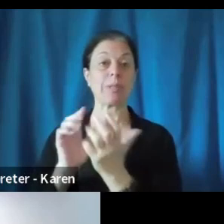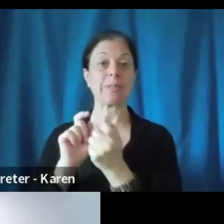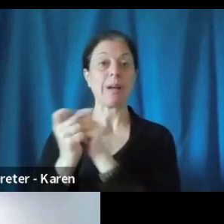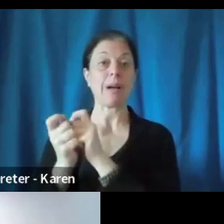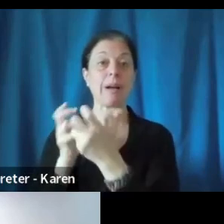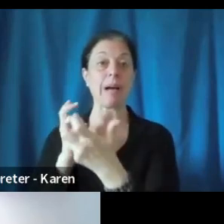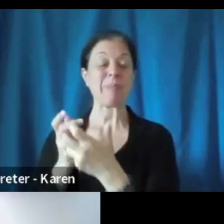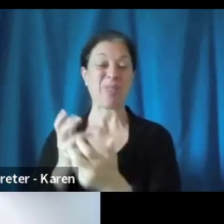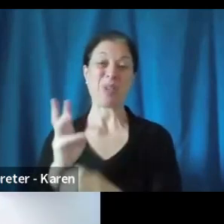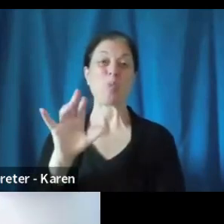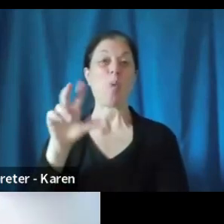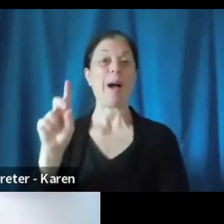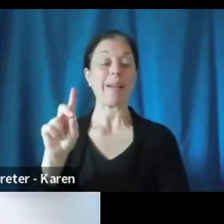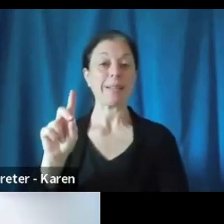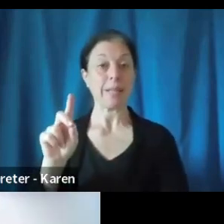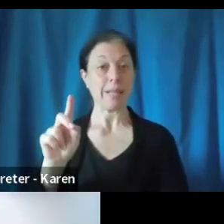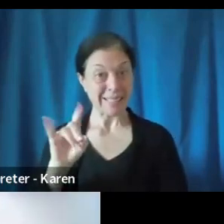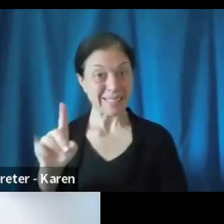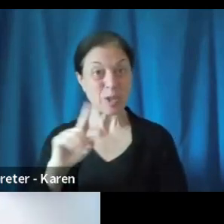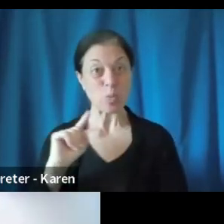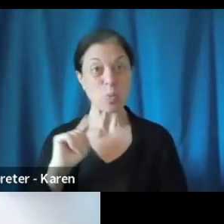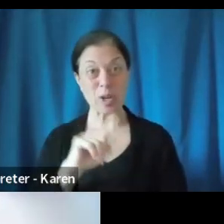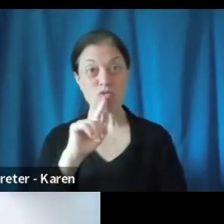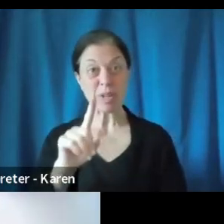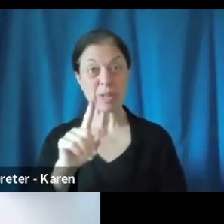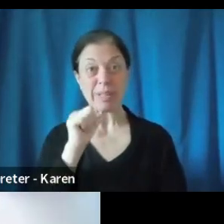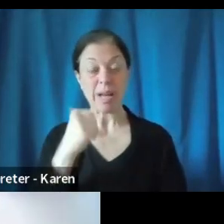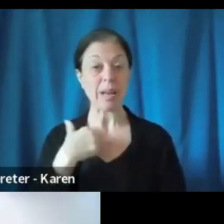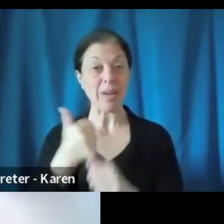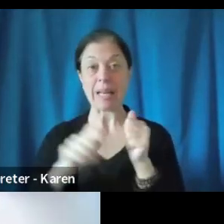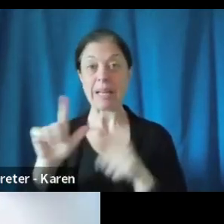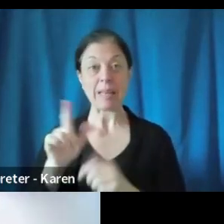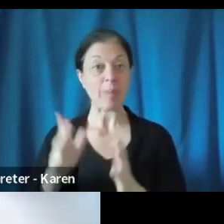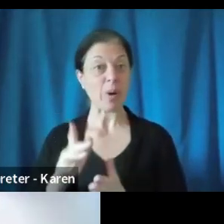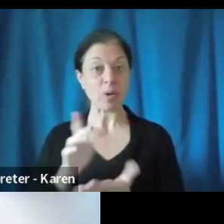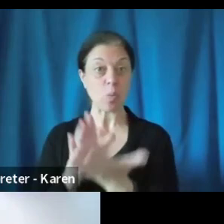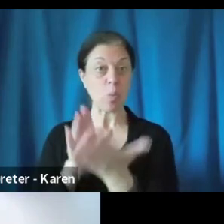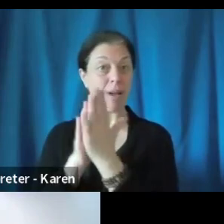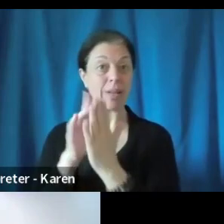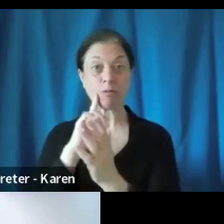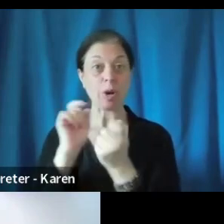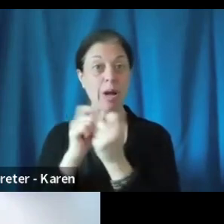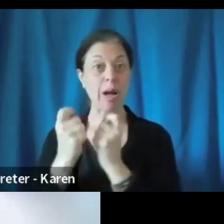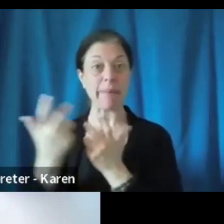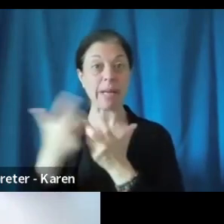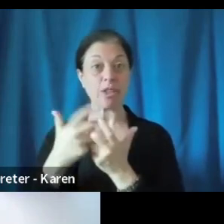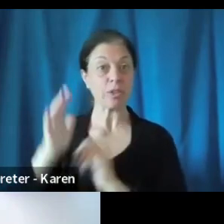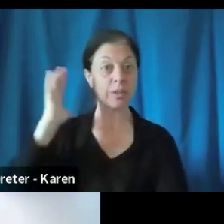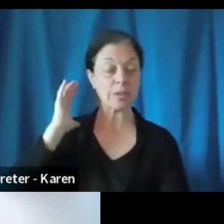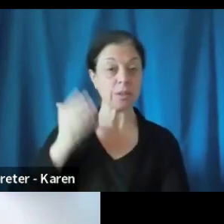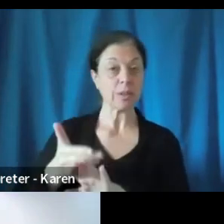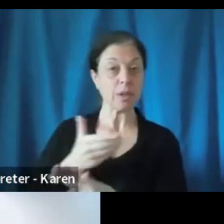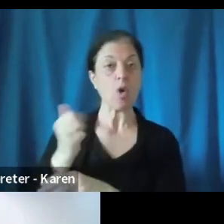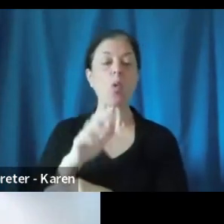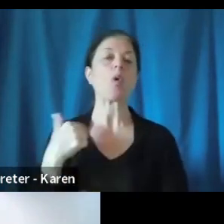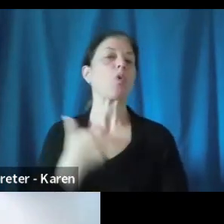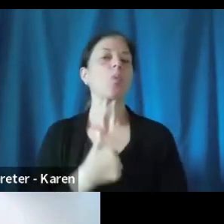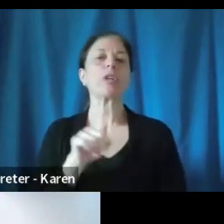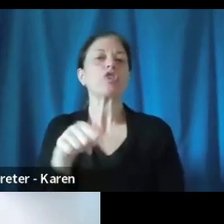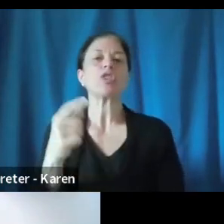That was in 2021, a/k/a four years ago. 2021. That's wild to me. So did we really not have any librarians who